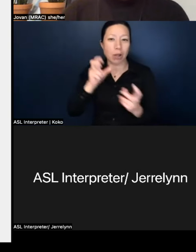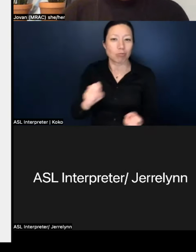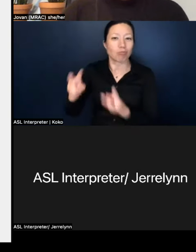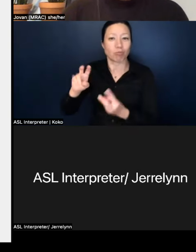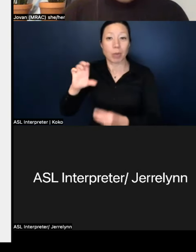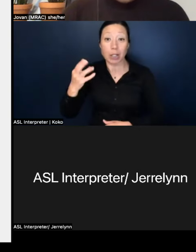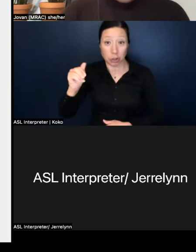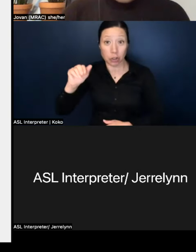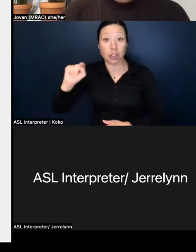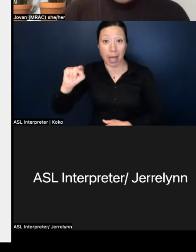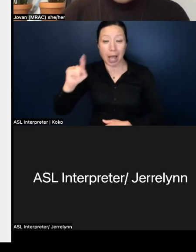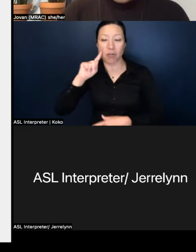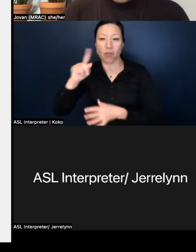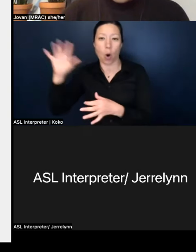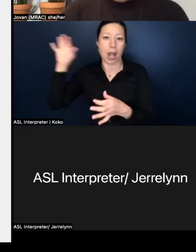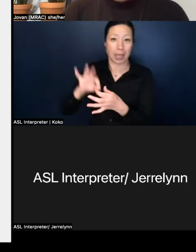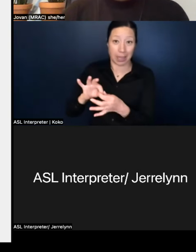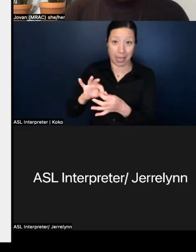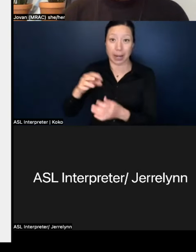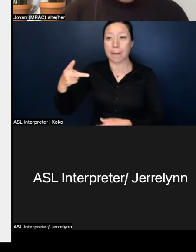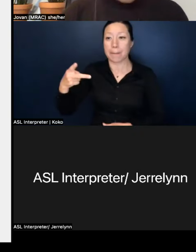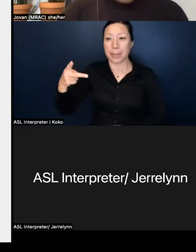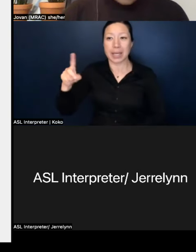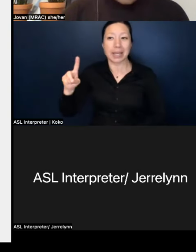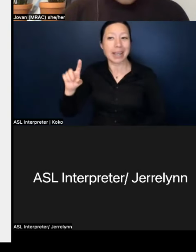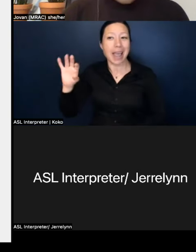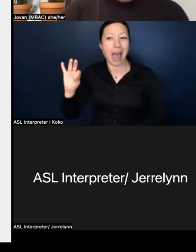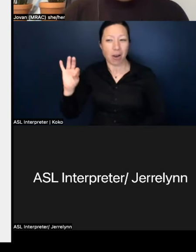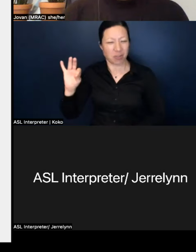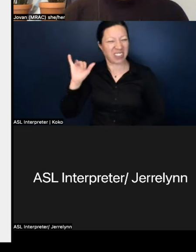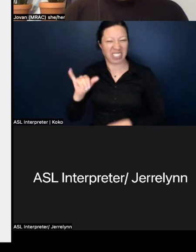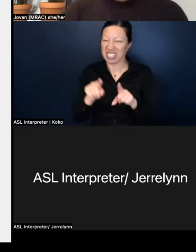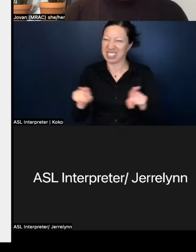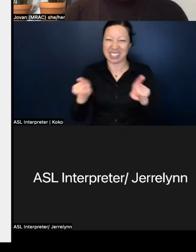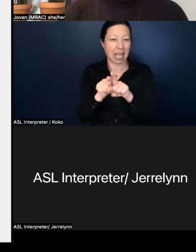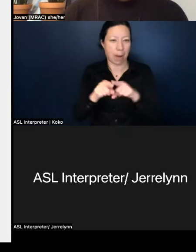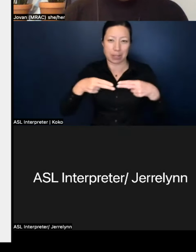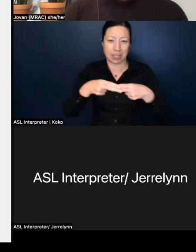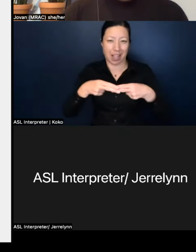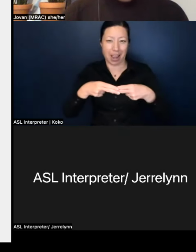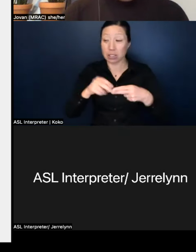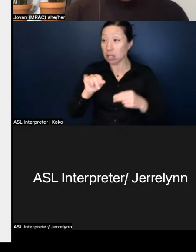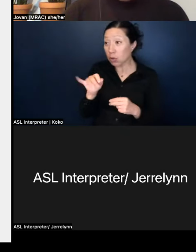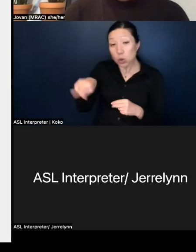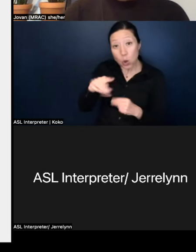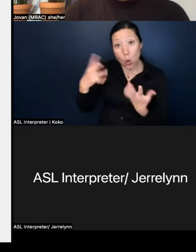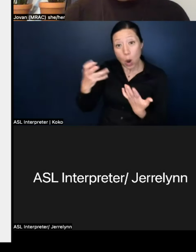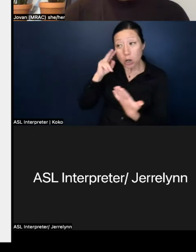for this slide presentation today. So if you would like to follow along, you can do that. And if you wanna refer back to it a little bit later,